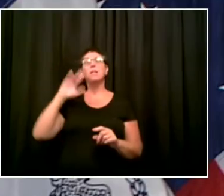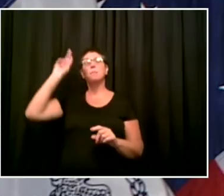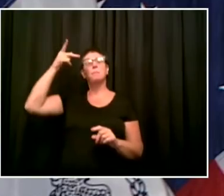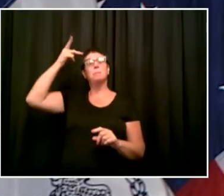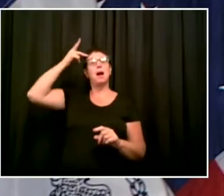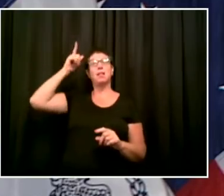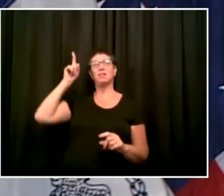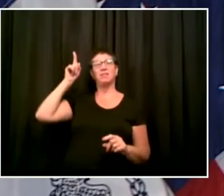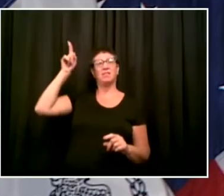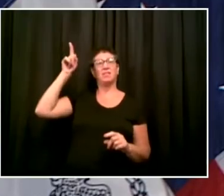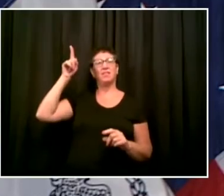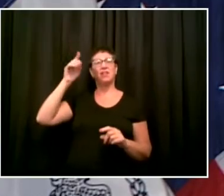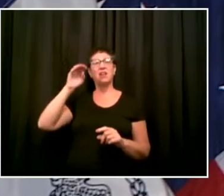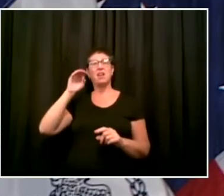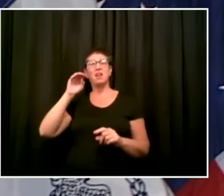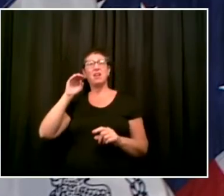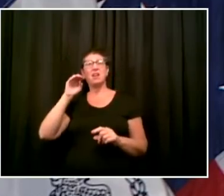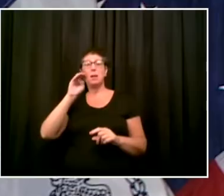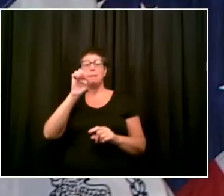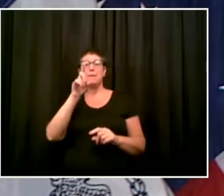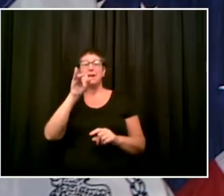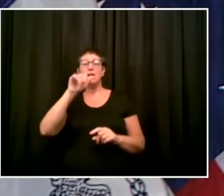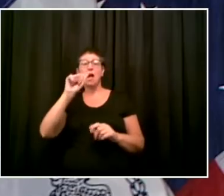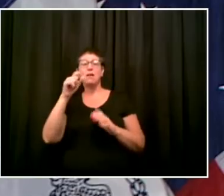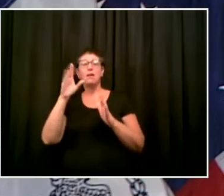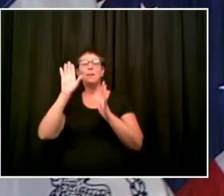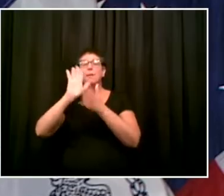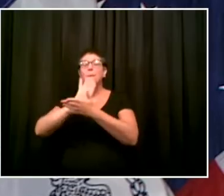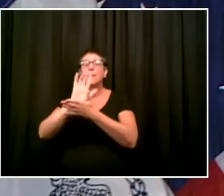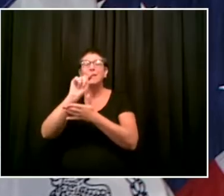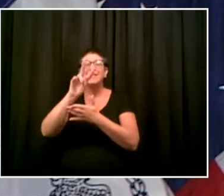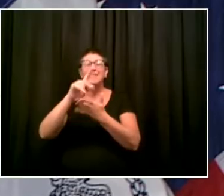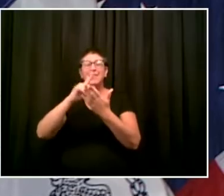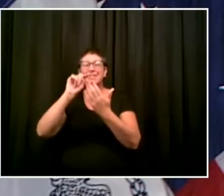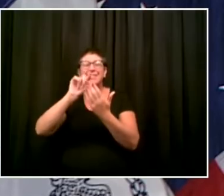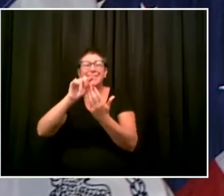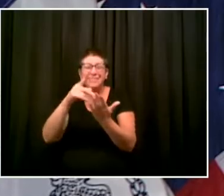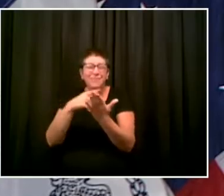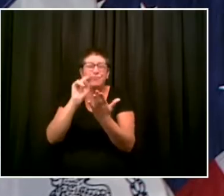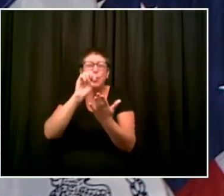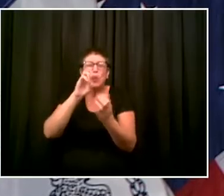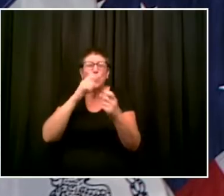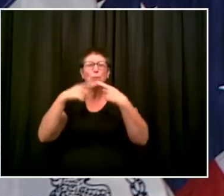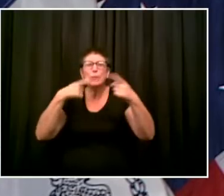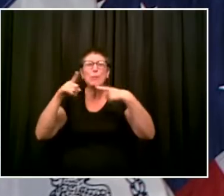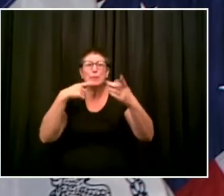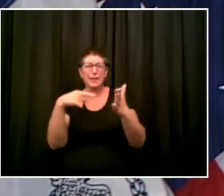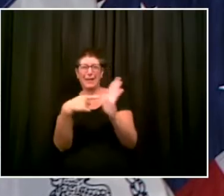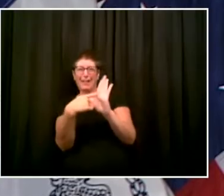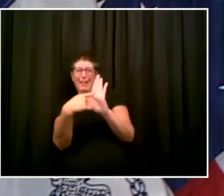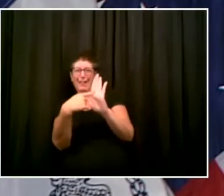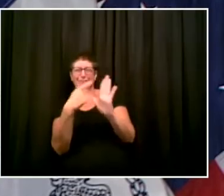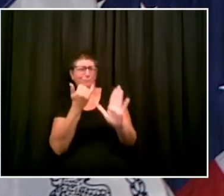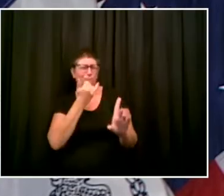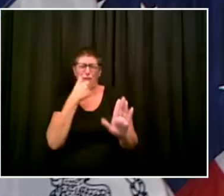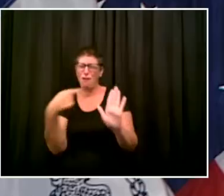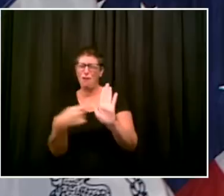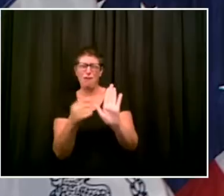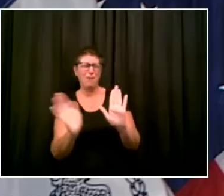POLITCIALLA CSS AND THE MEDIA, THAT PERCEPTION